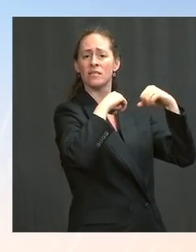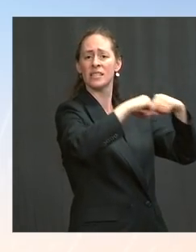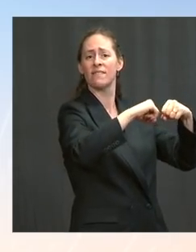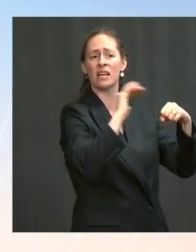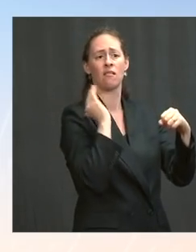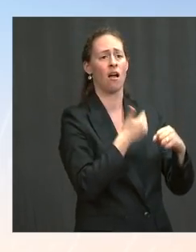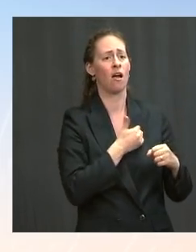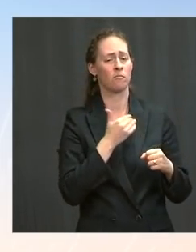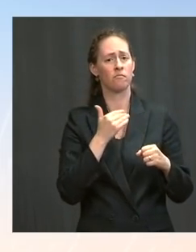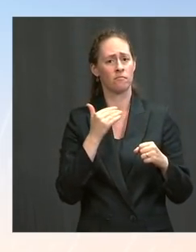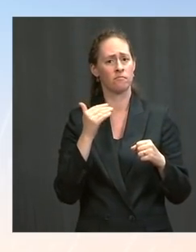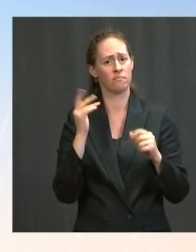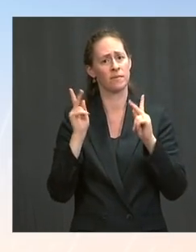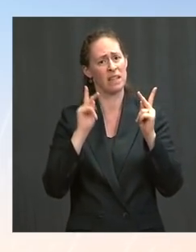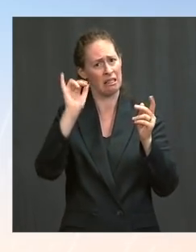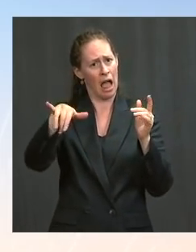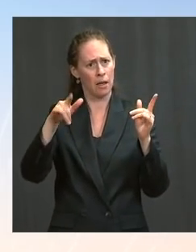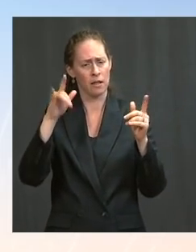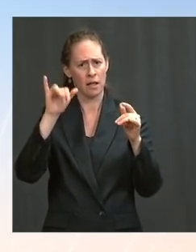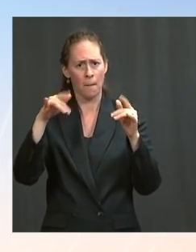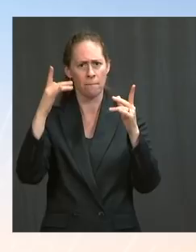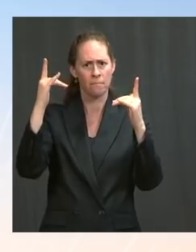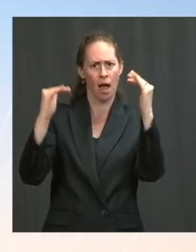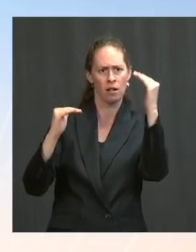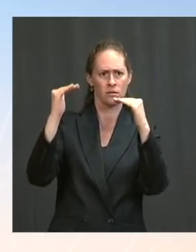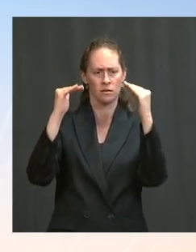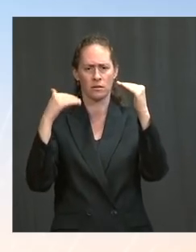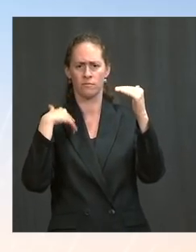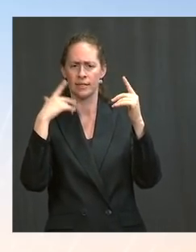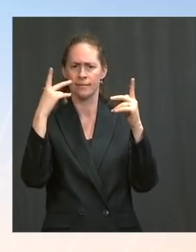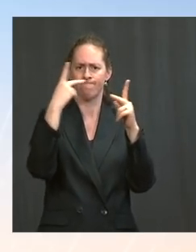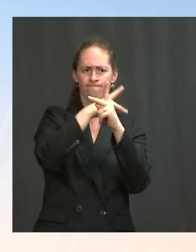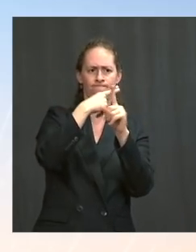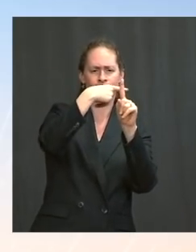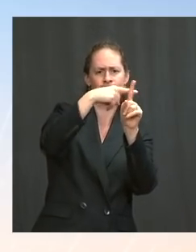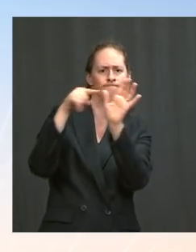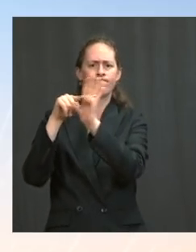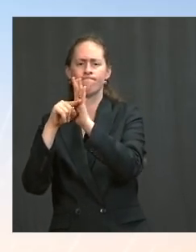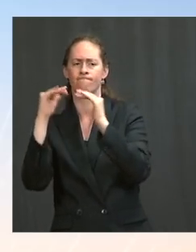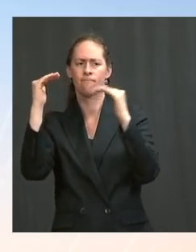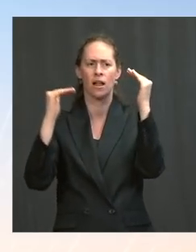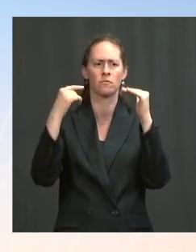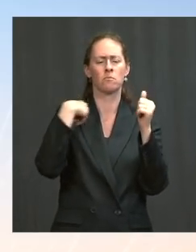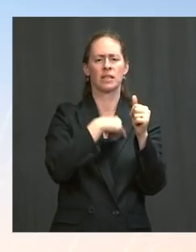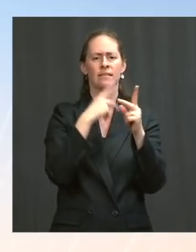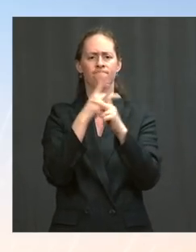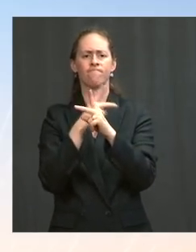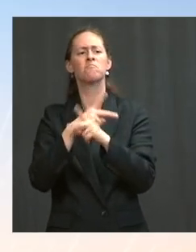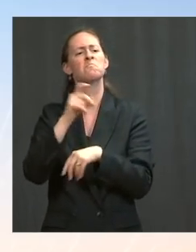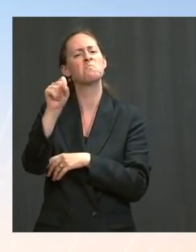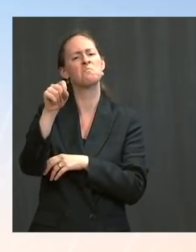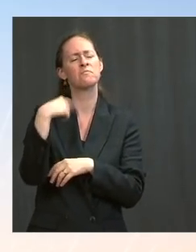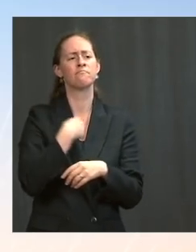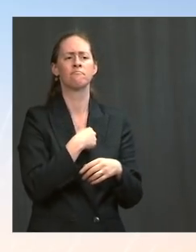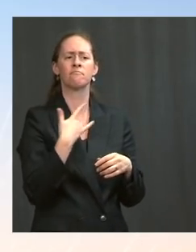of the United States needs to strike, but it is one where he feels confident that the strikes that he announced yesterday